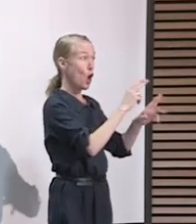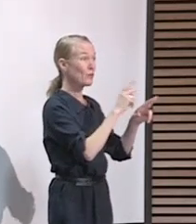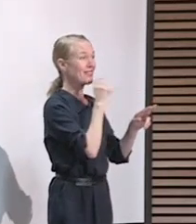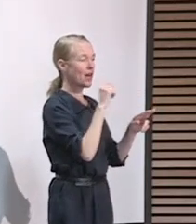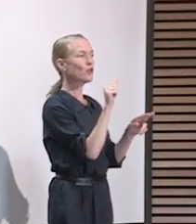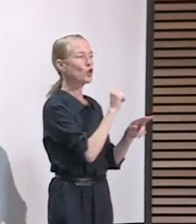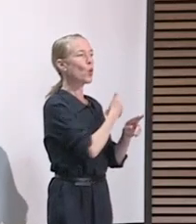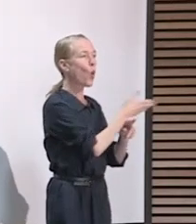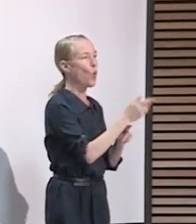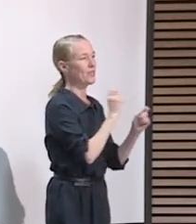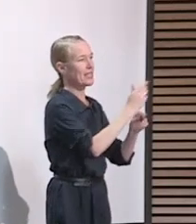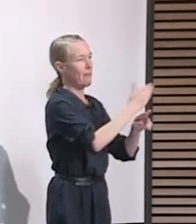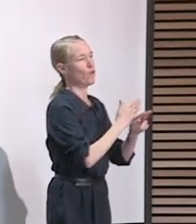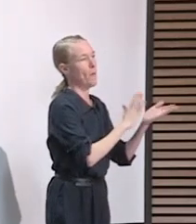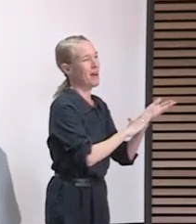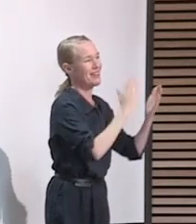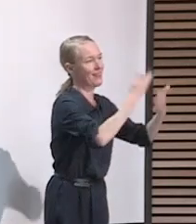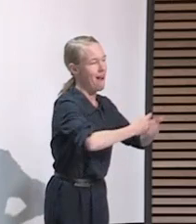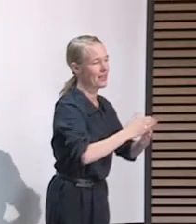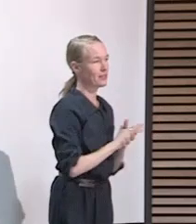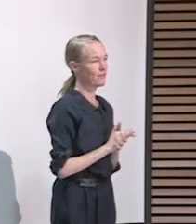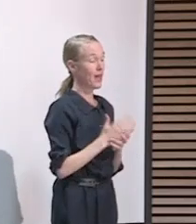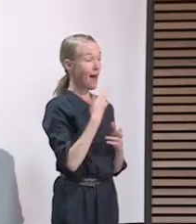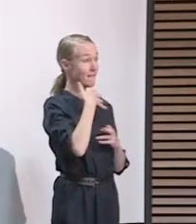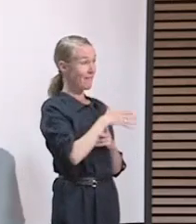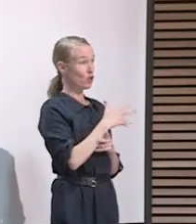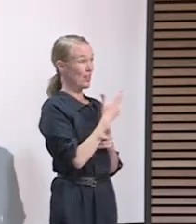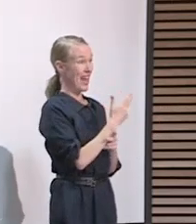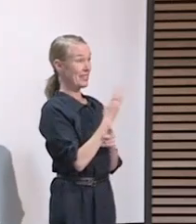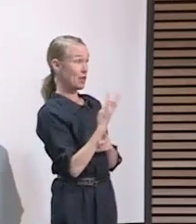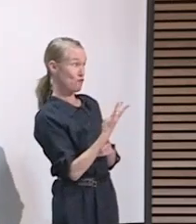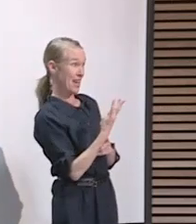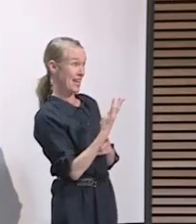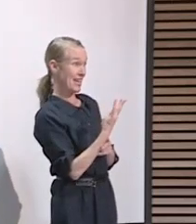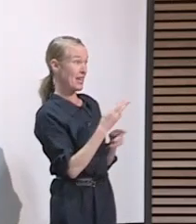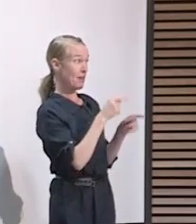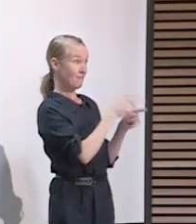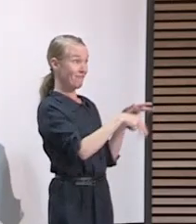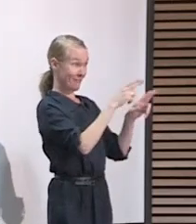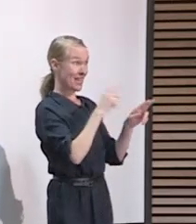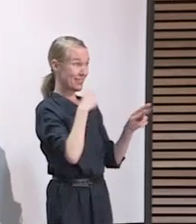border and MIQ staff member being tested by the end of